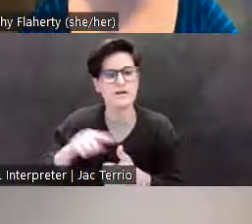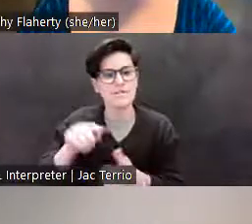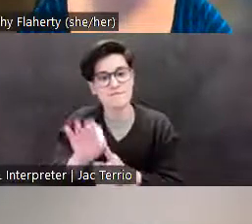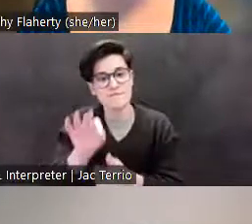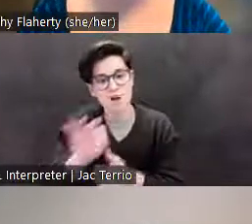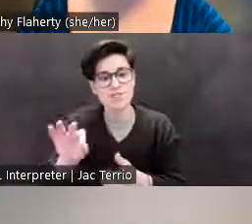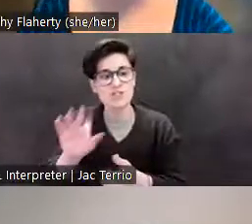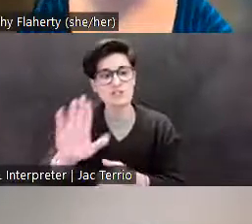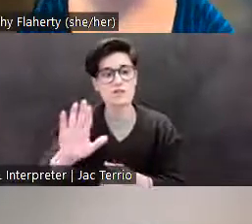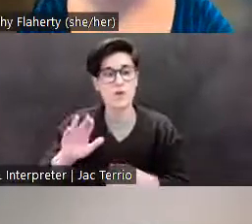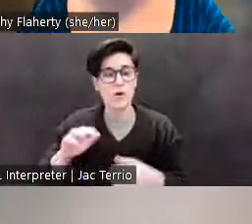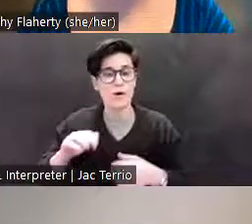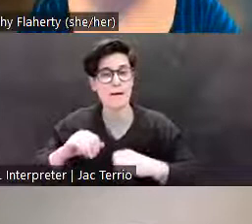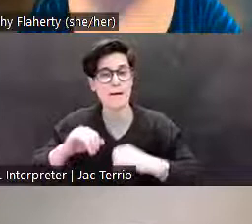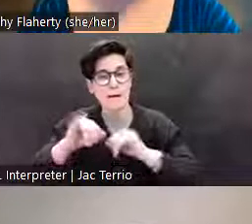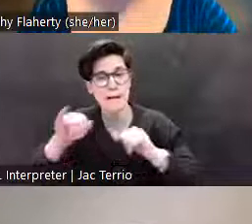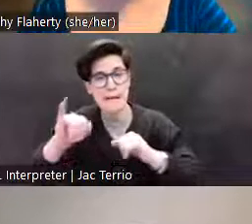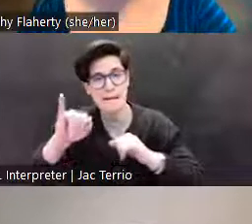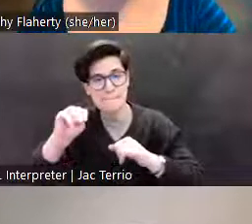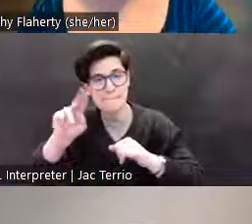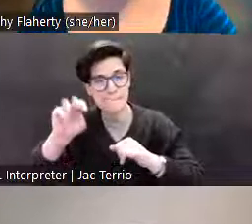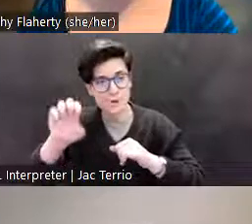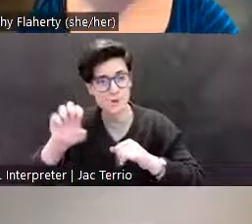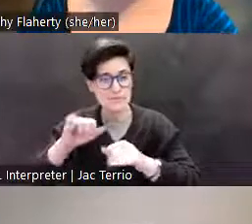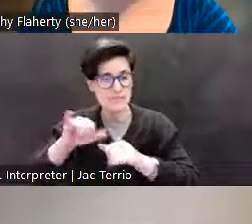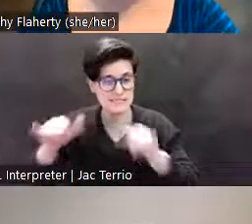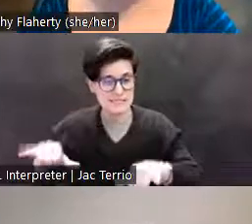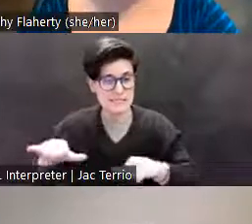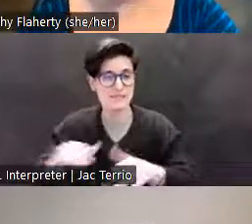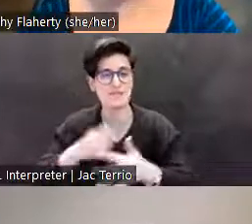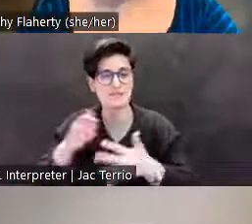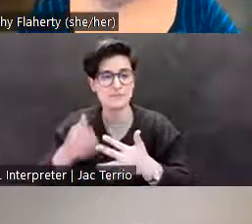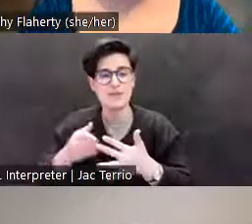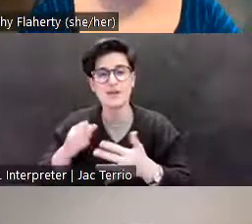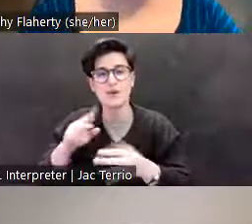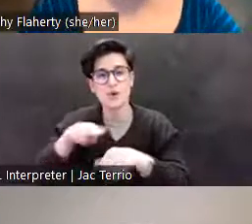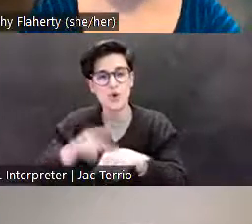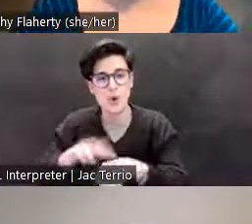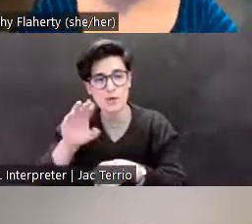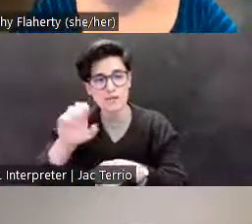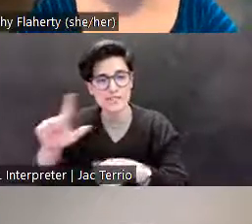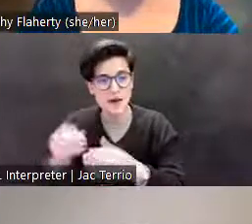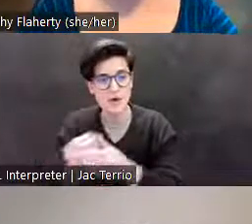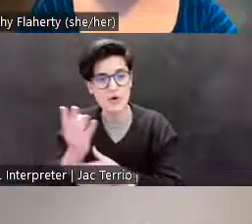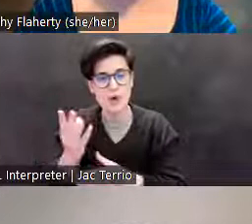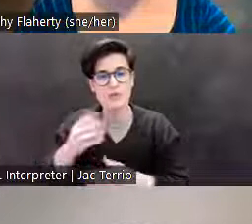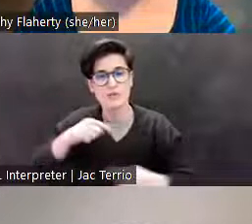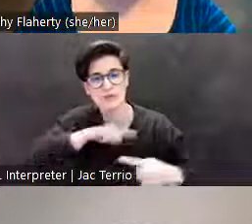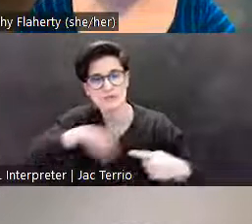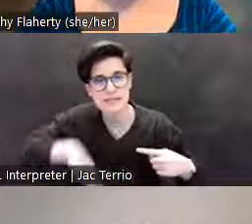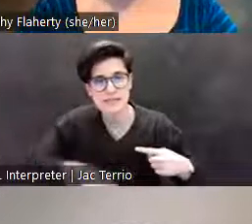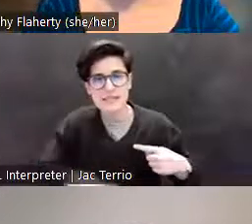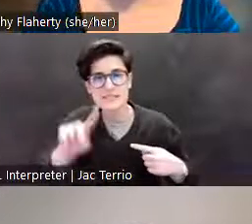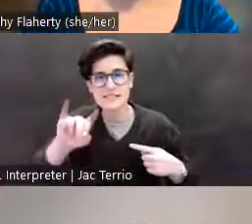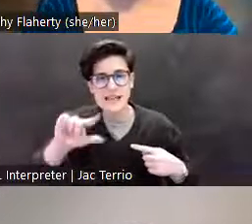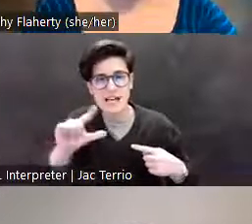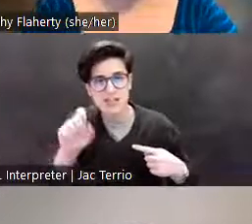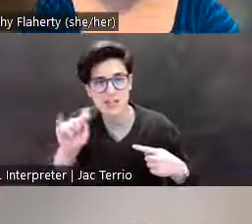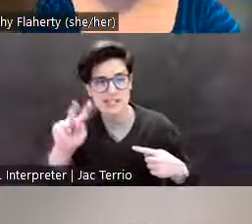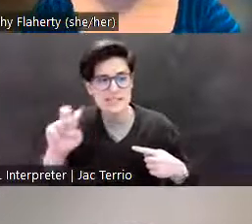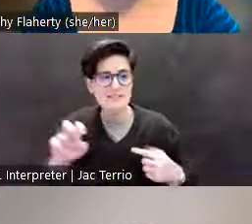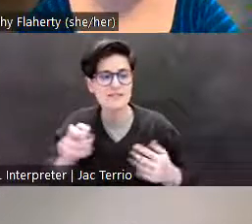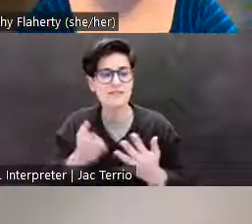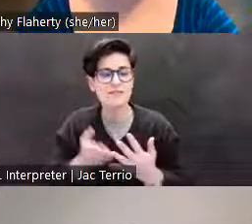a disability. under the Ada hijacked crones. 15:22:41 Ibs disabilities under the Ada Bladder